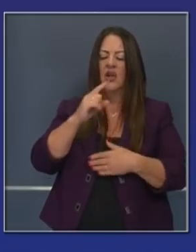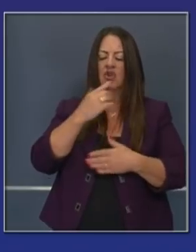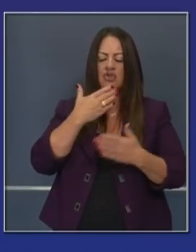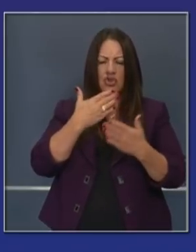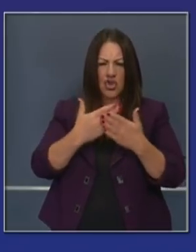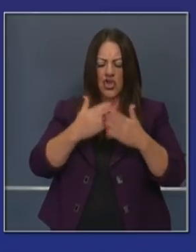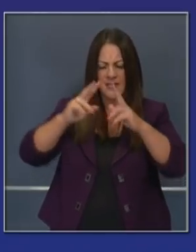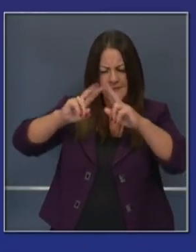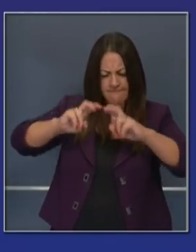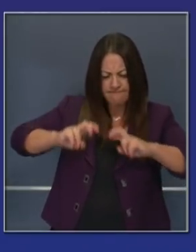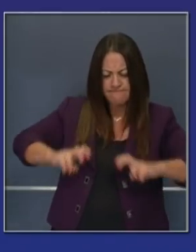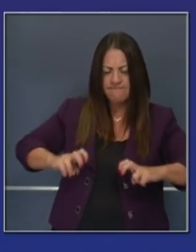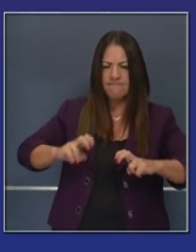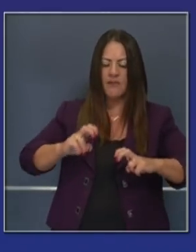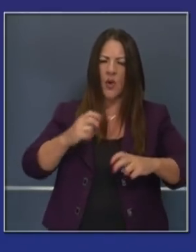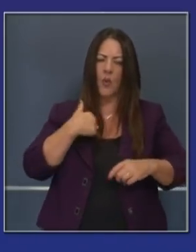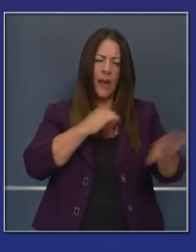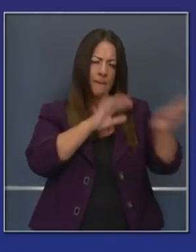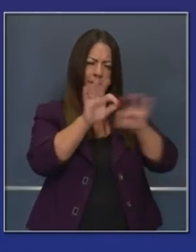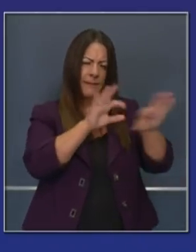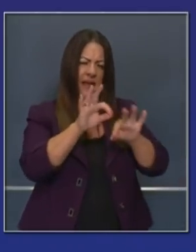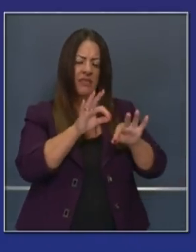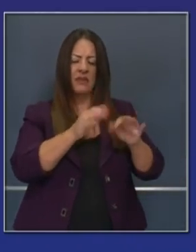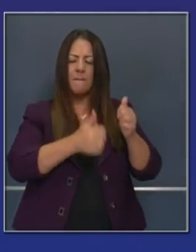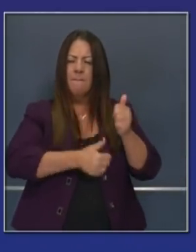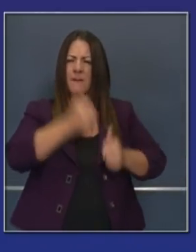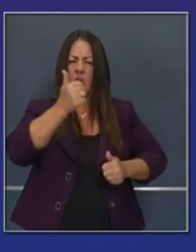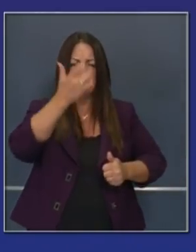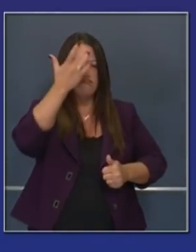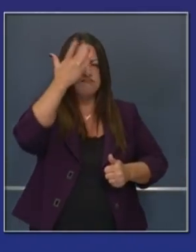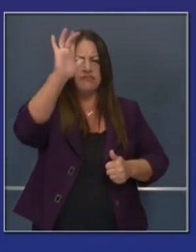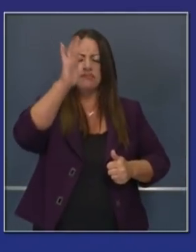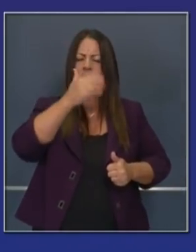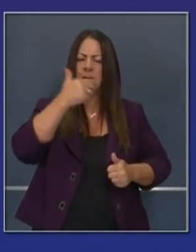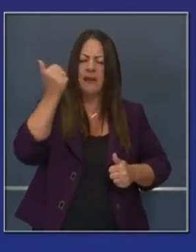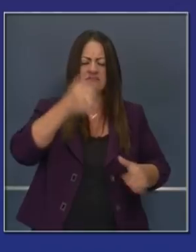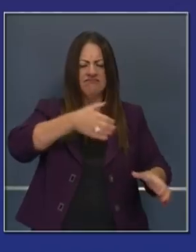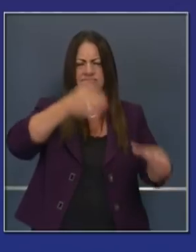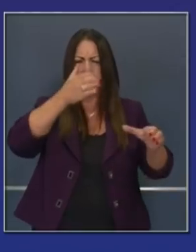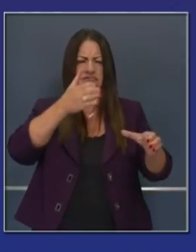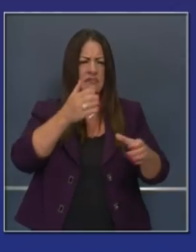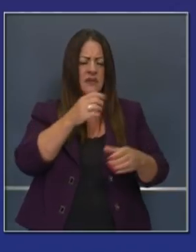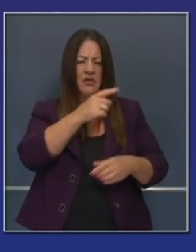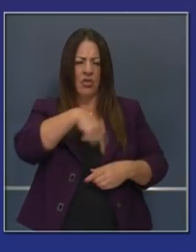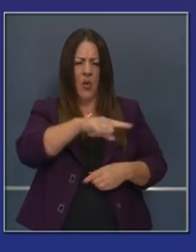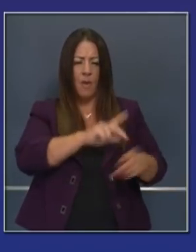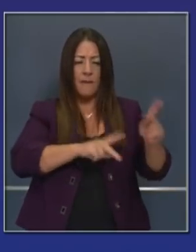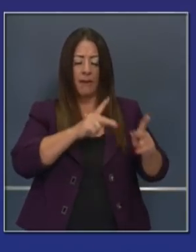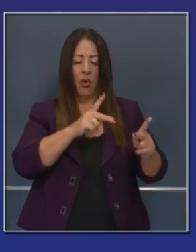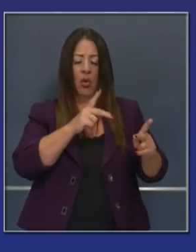WE WANT TO MAKE SURE THAT IT'S DONE IN A SOBER AND THOUGHTFUL WAY, OBJECTIVE. WE HAD THE BEST AND THE